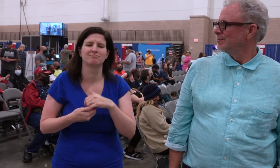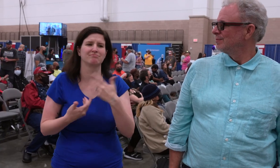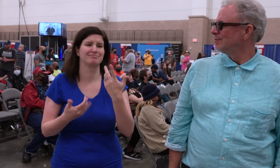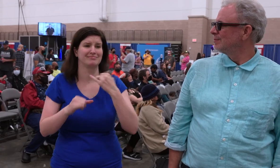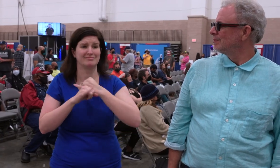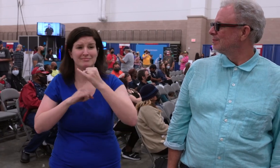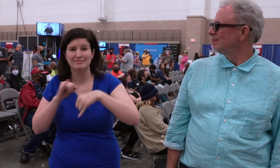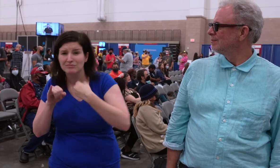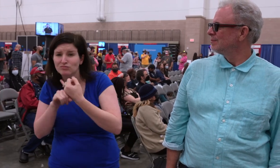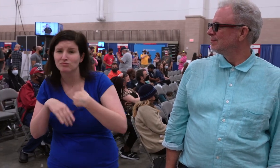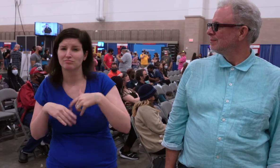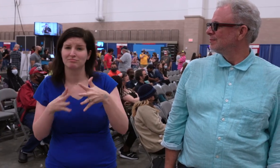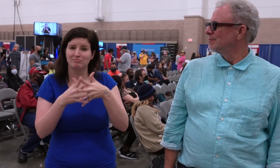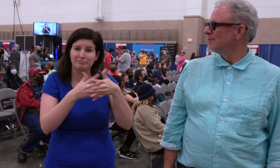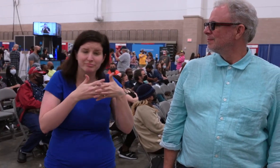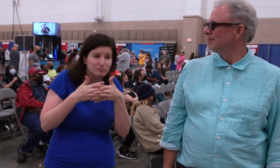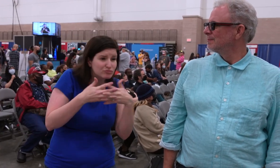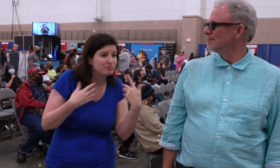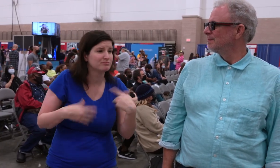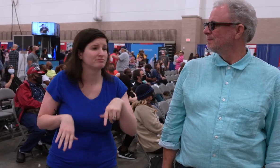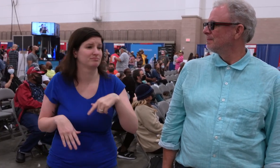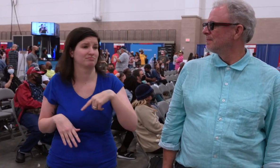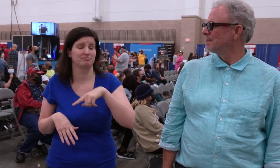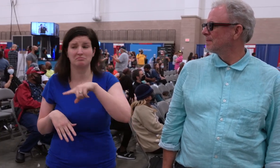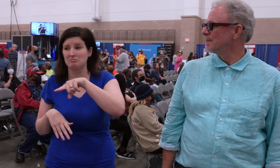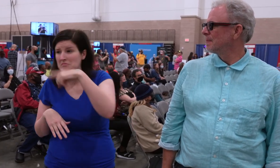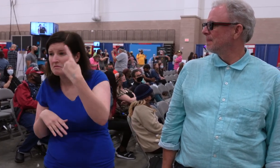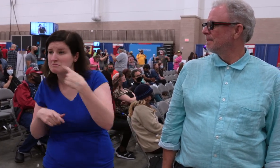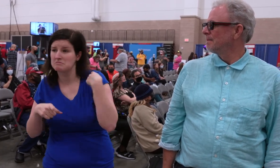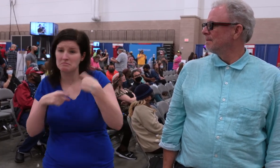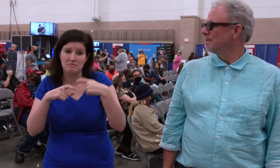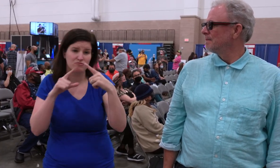Internationally or in America, Black, Spanish,